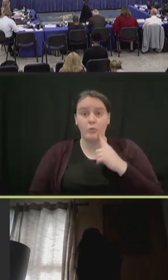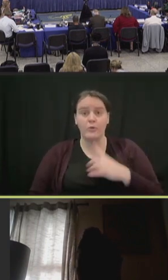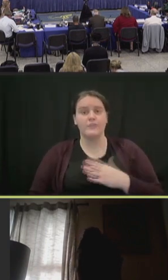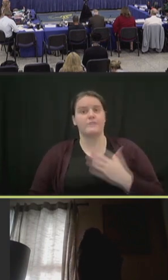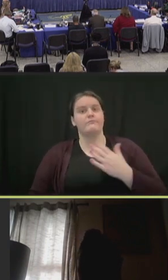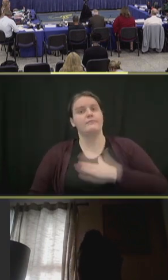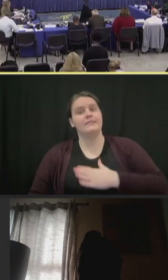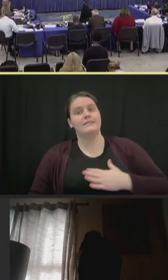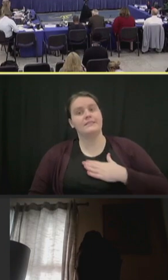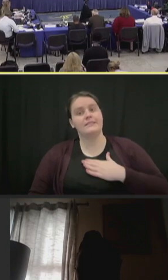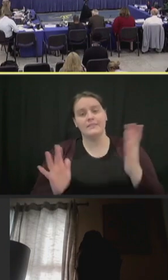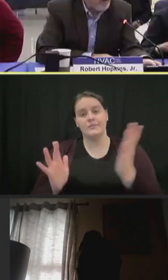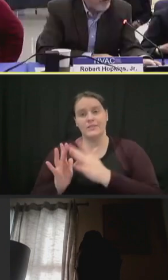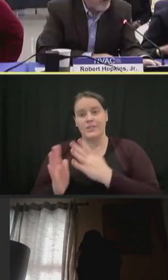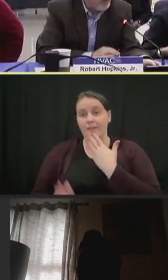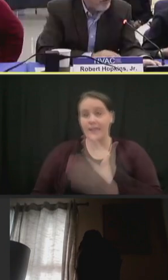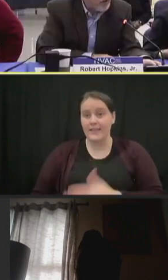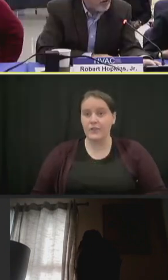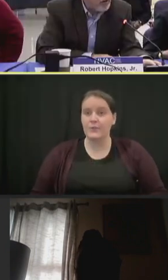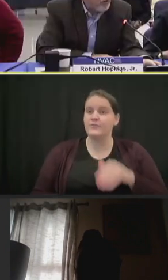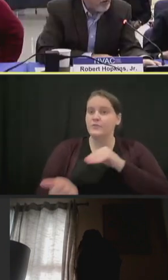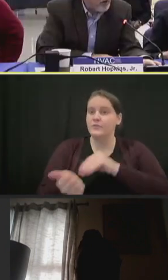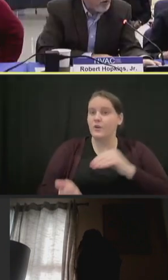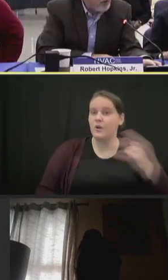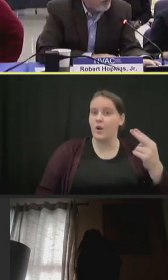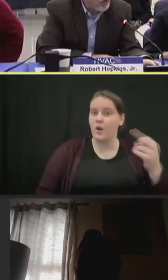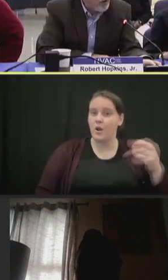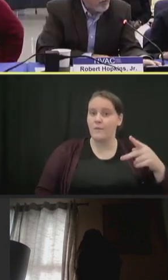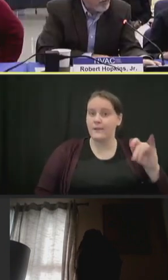Robert Hopkins: Thank you very much, Sam and Christine. Are there any questions or comments